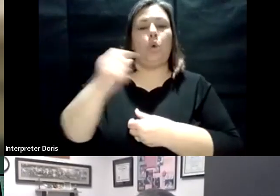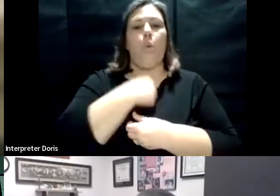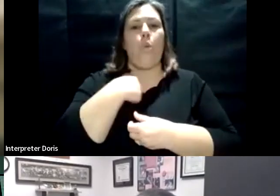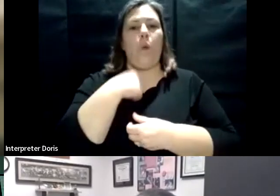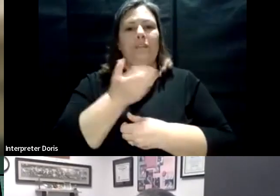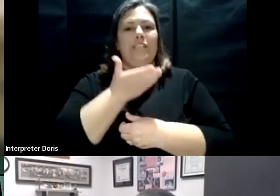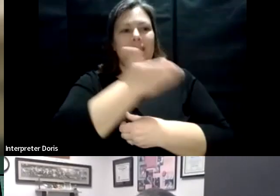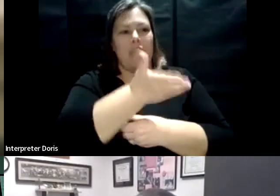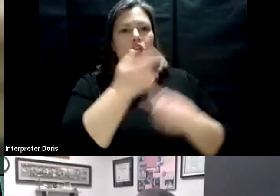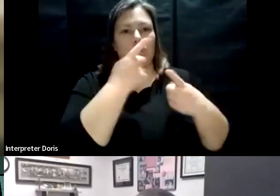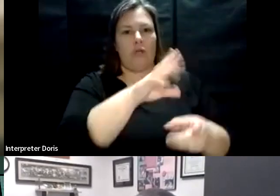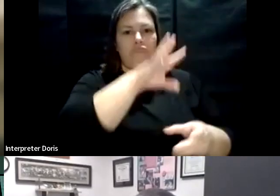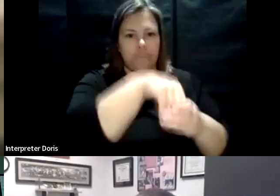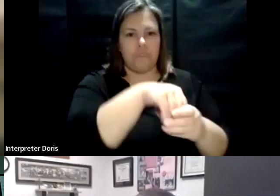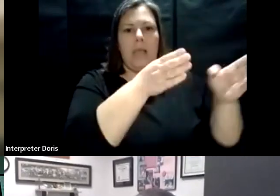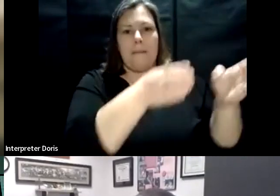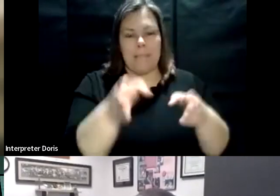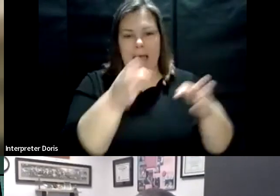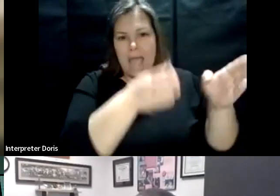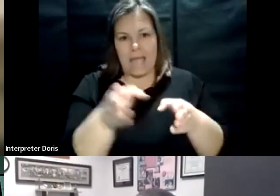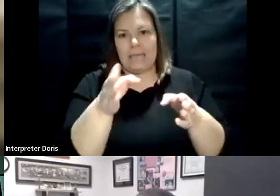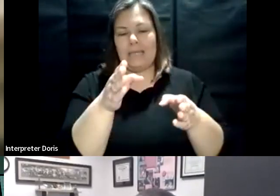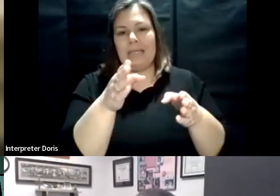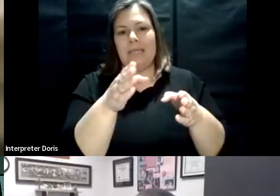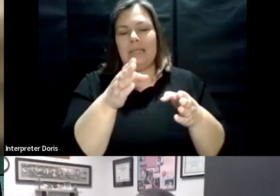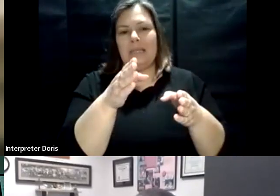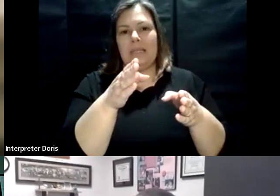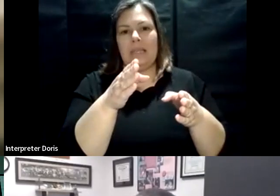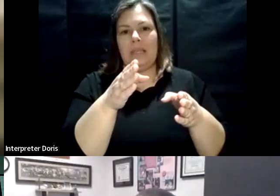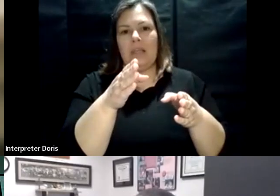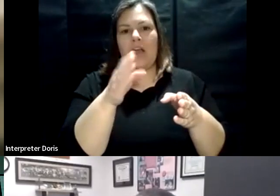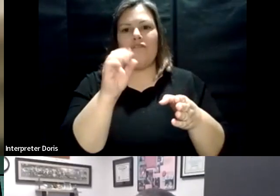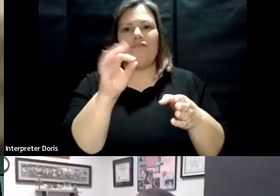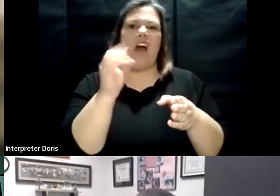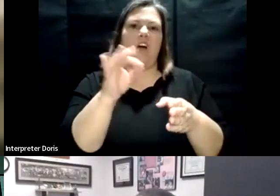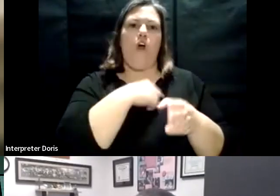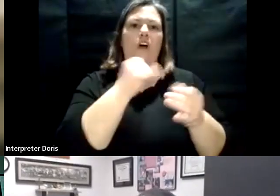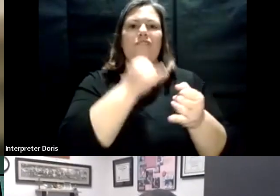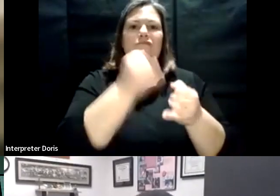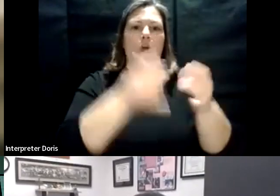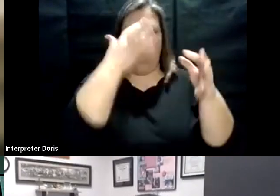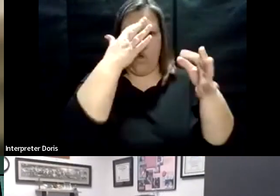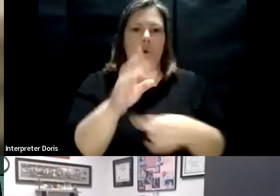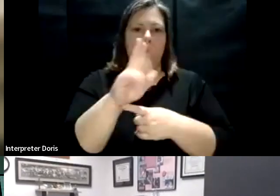We were invited and we also had the other centers for independent living in our state included as well.